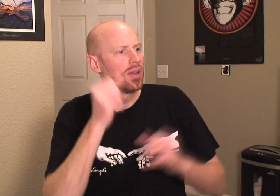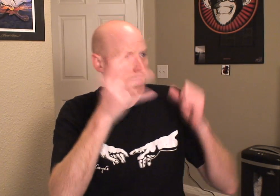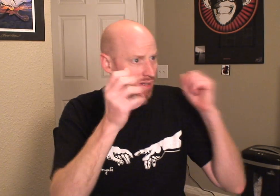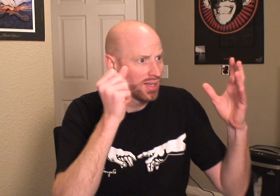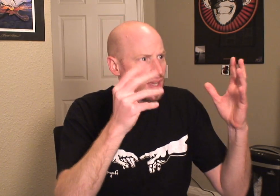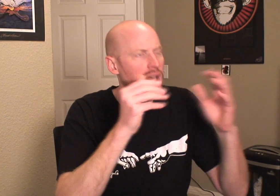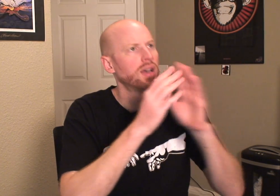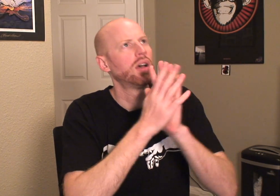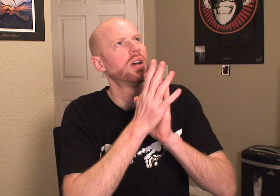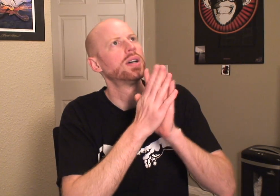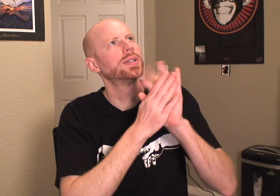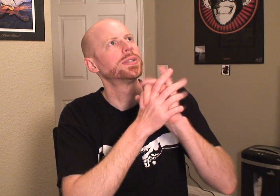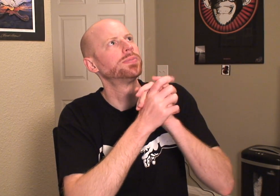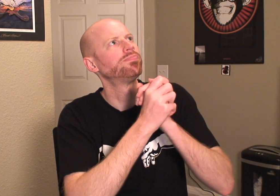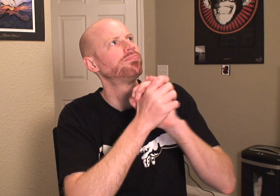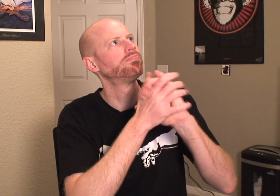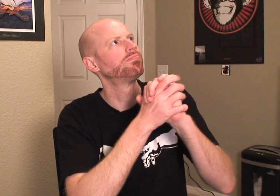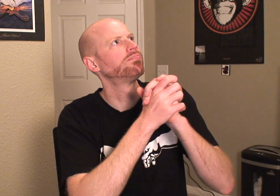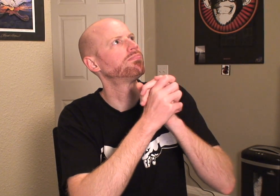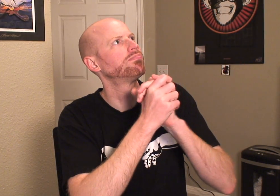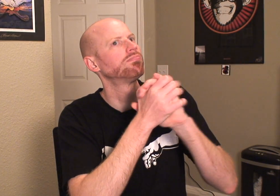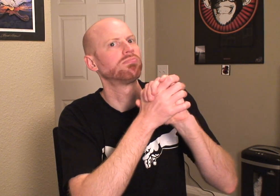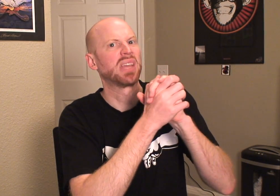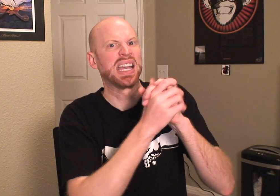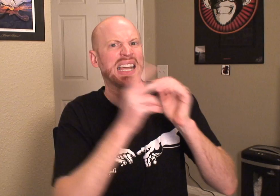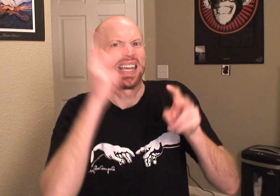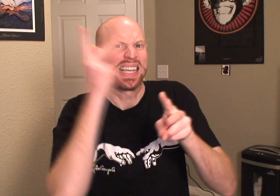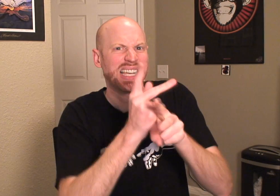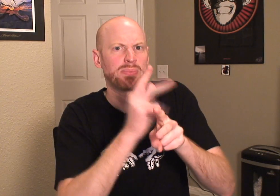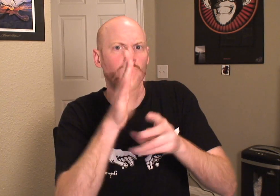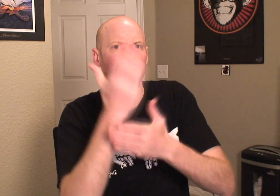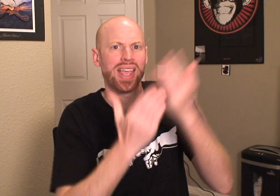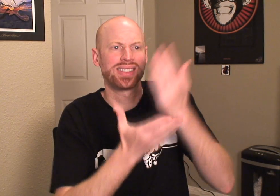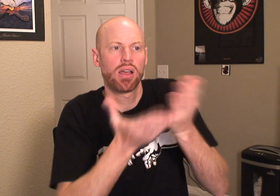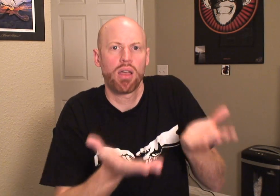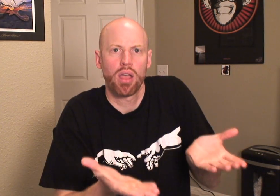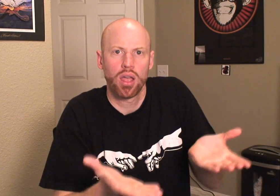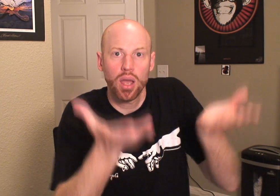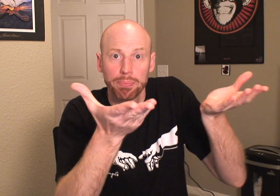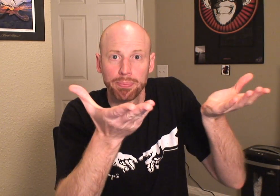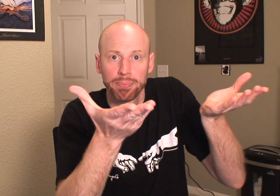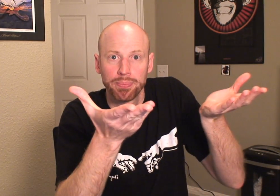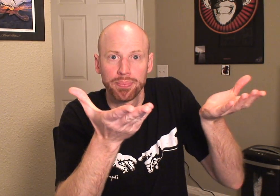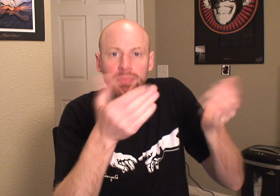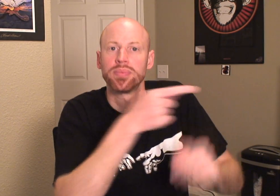convey that while keeping your hands up.